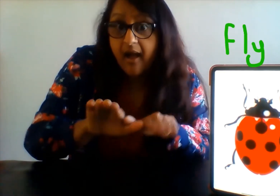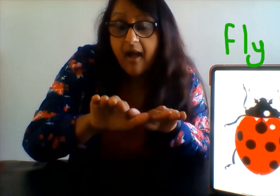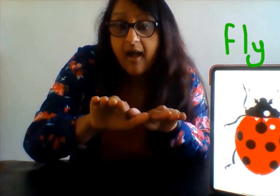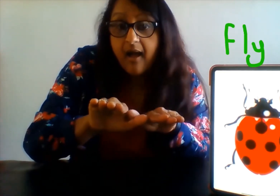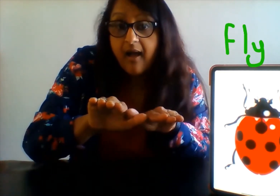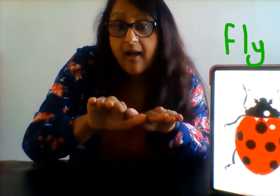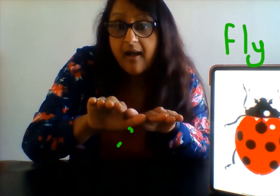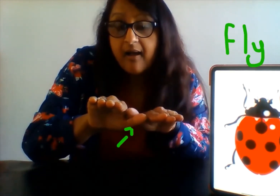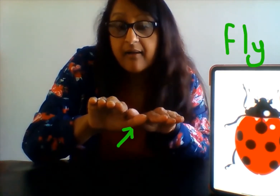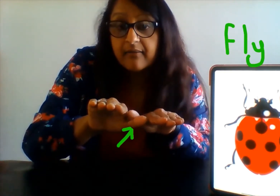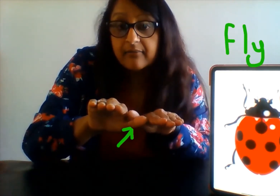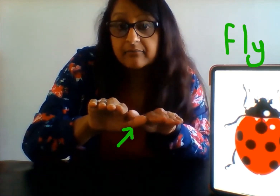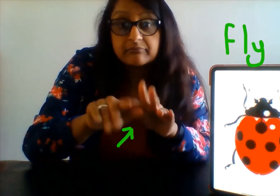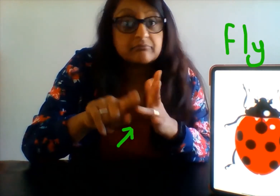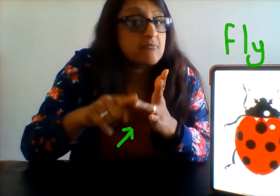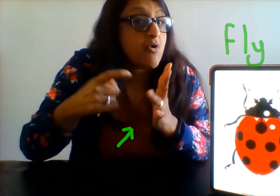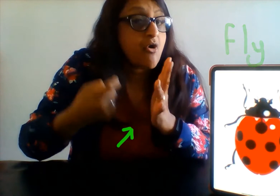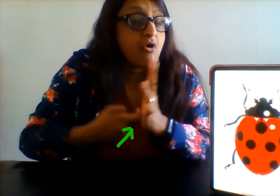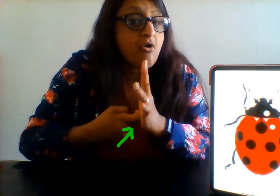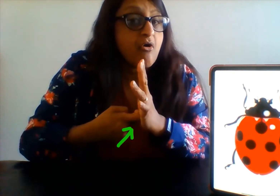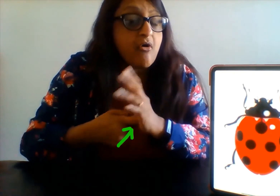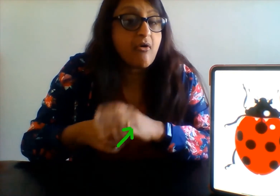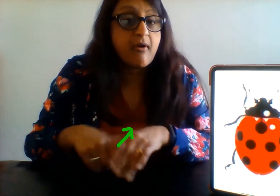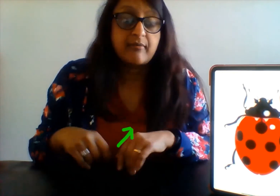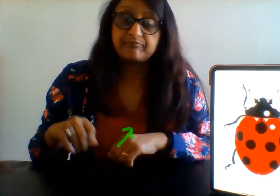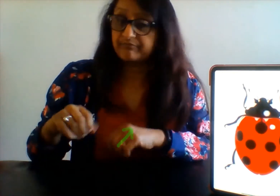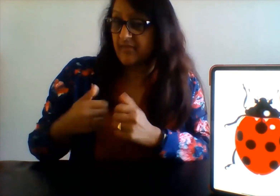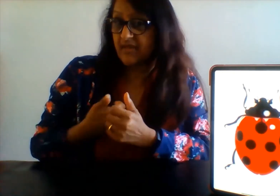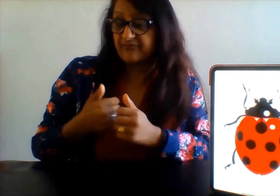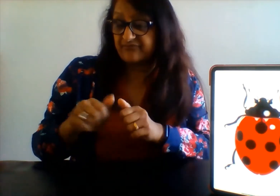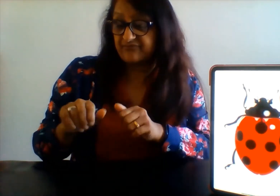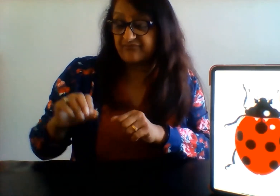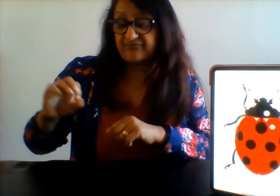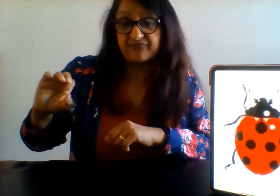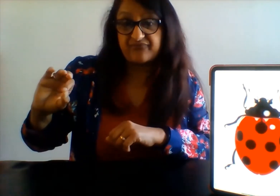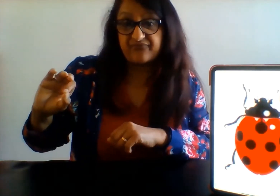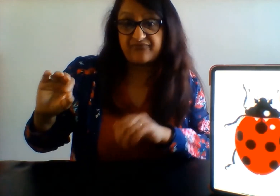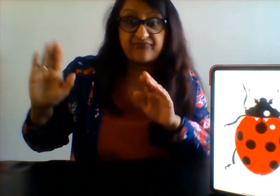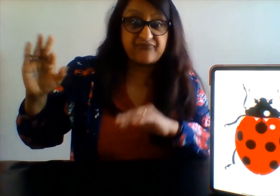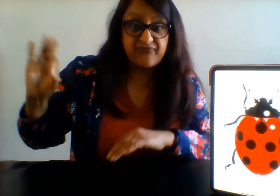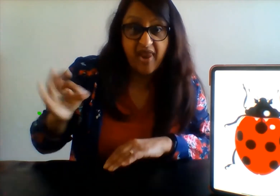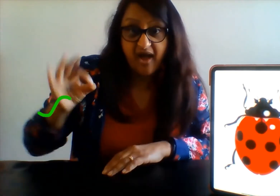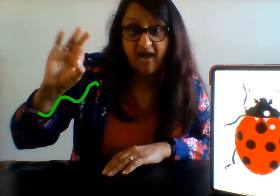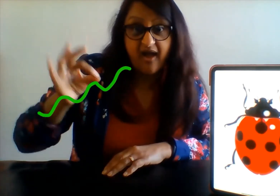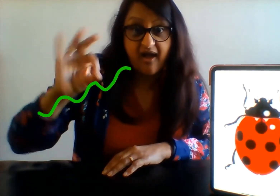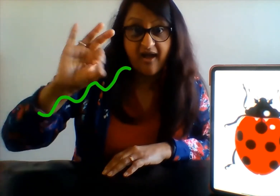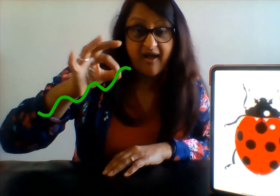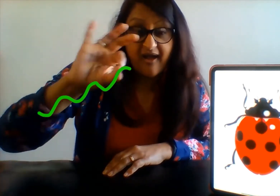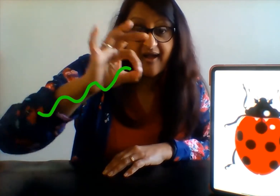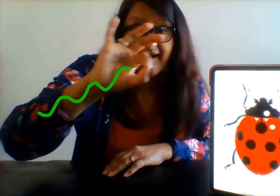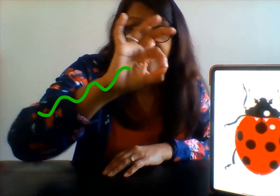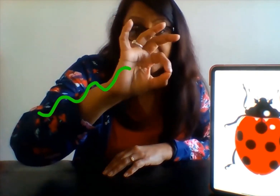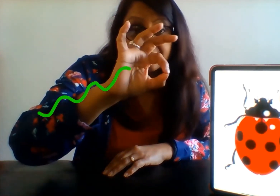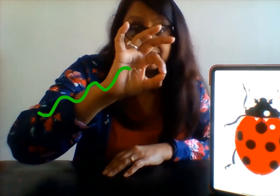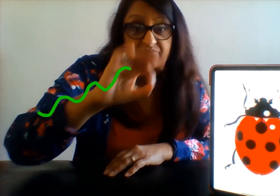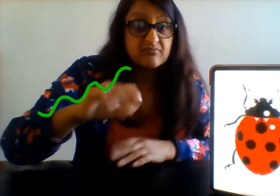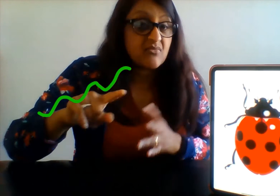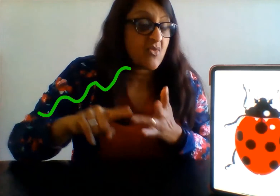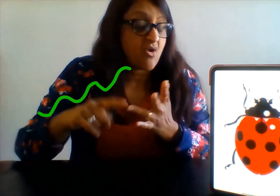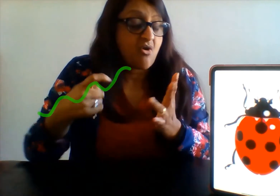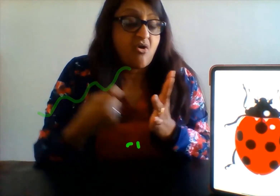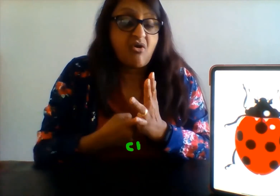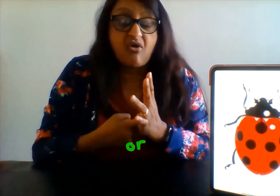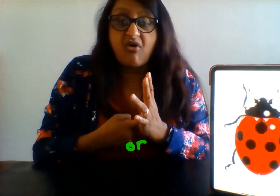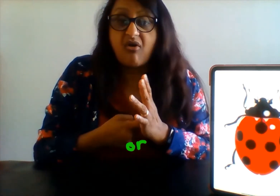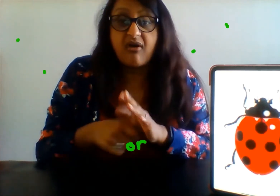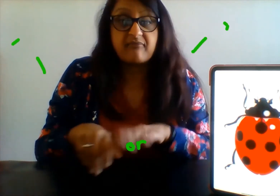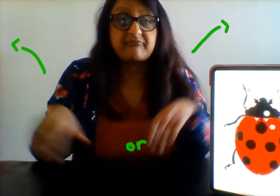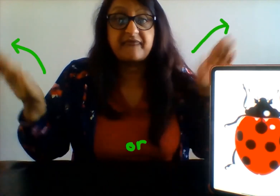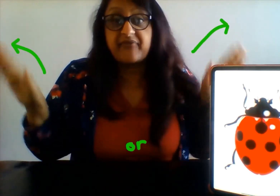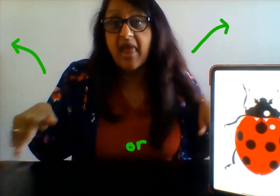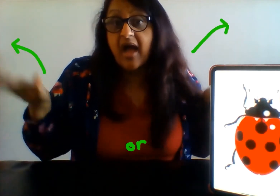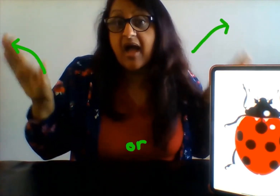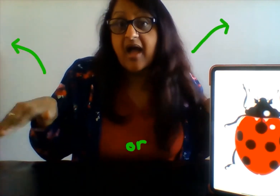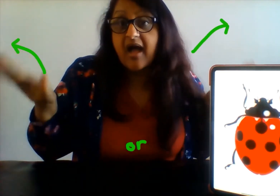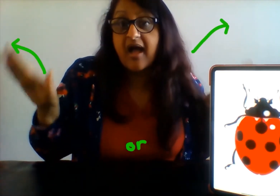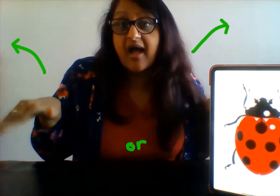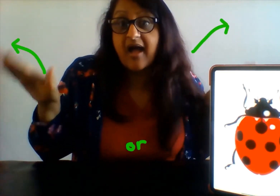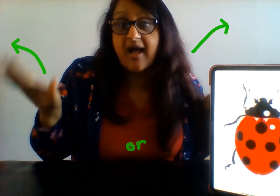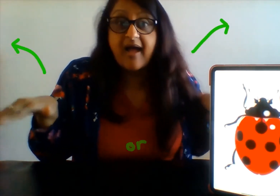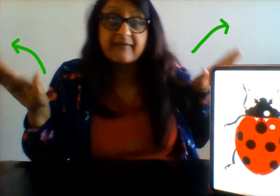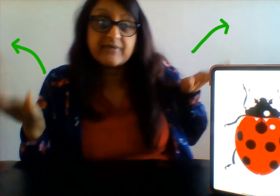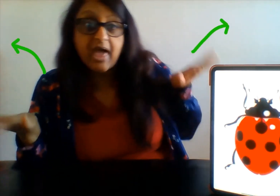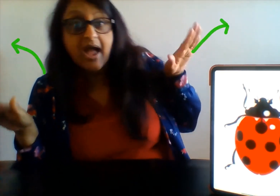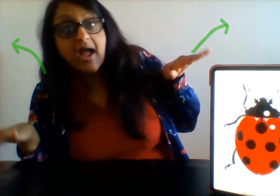Ladybirds can fly. Or we could use another sign for fly like this. Or fly.